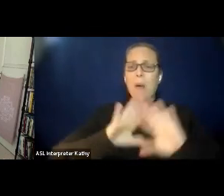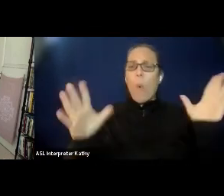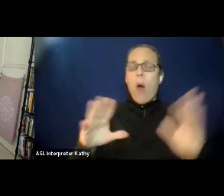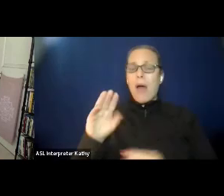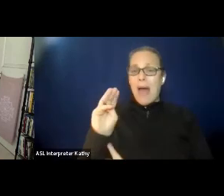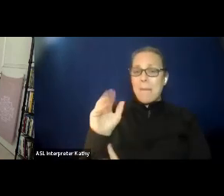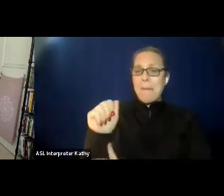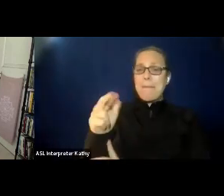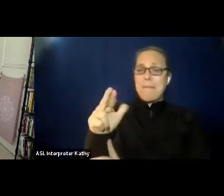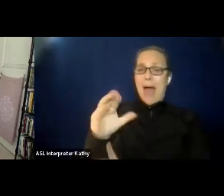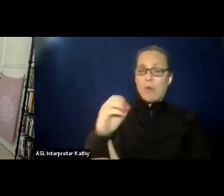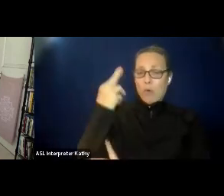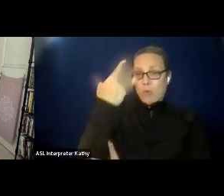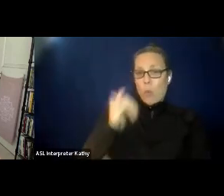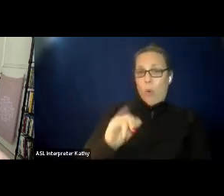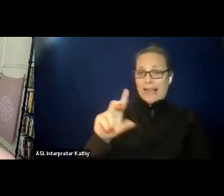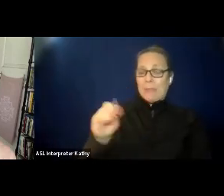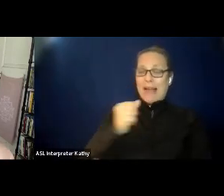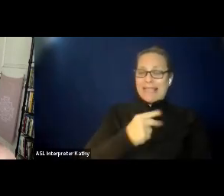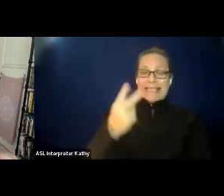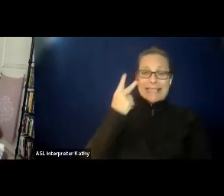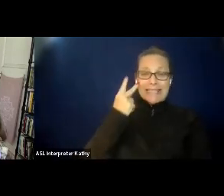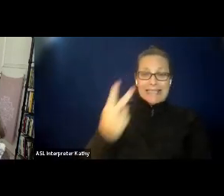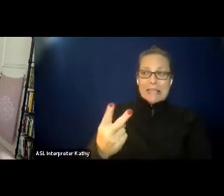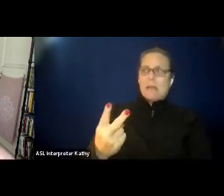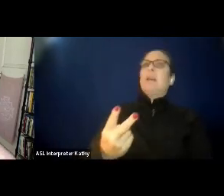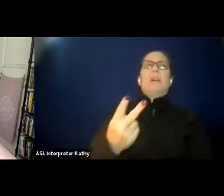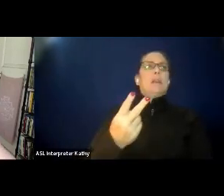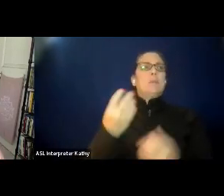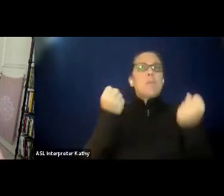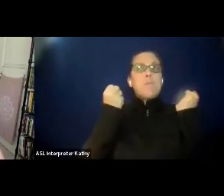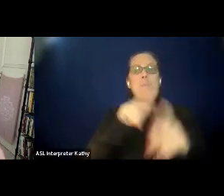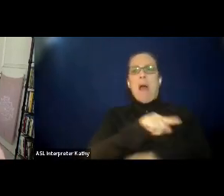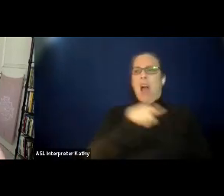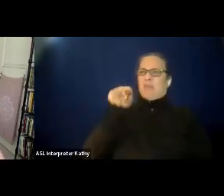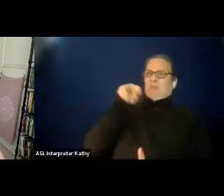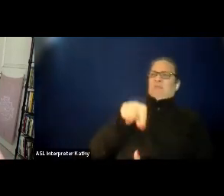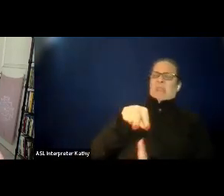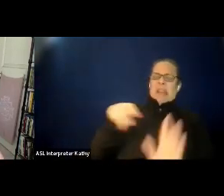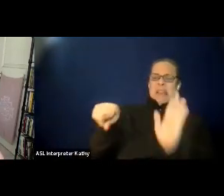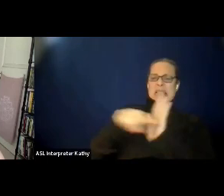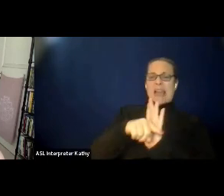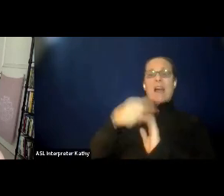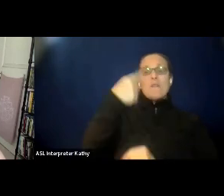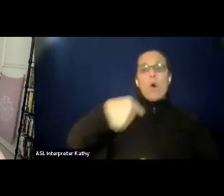ableism and really gotten clear on some of the macro reasons why disability is